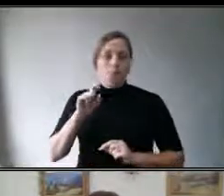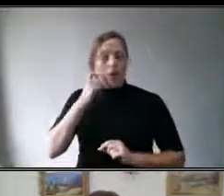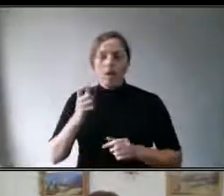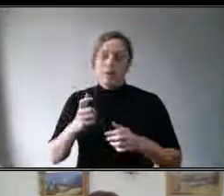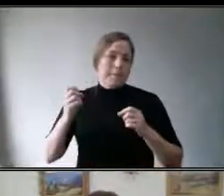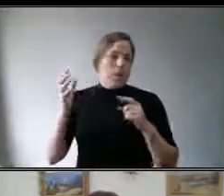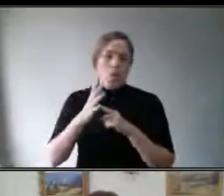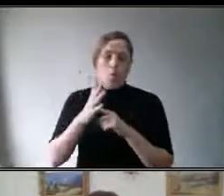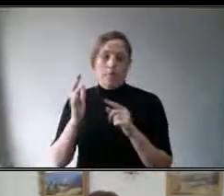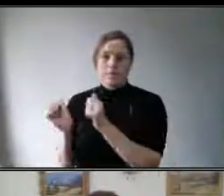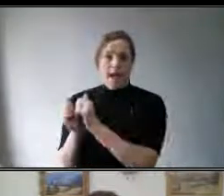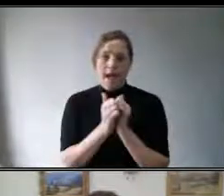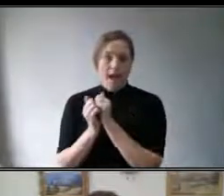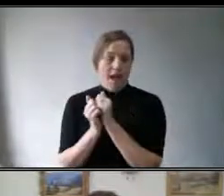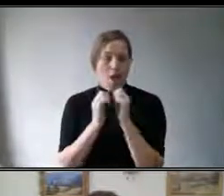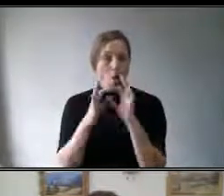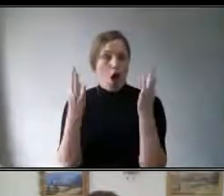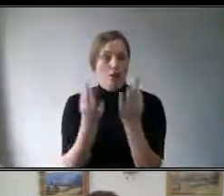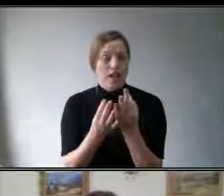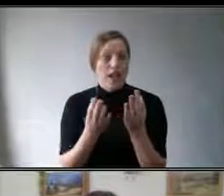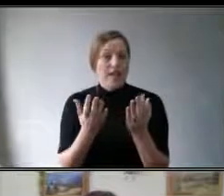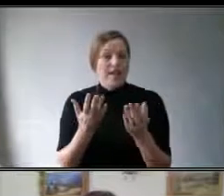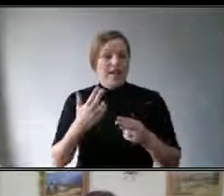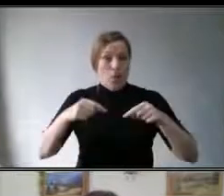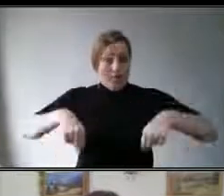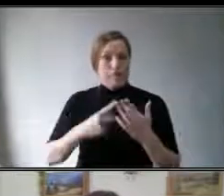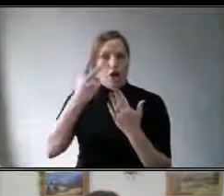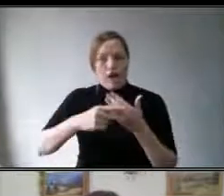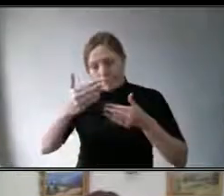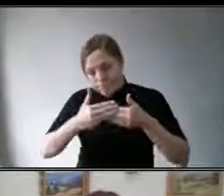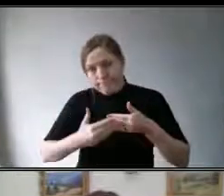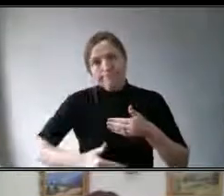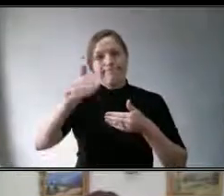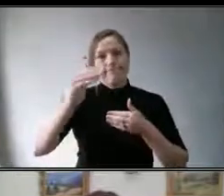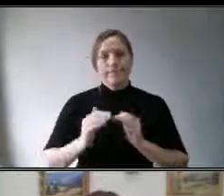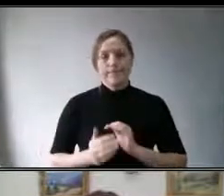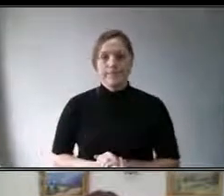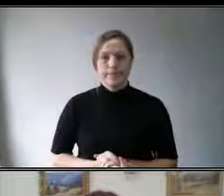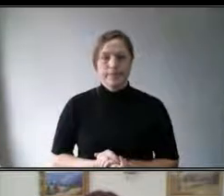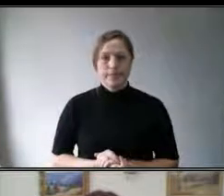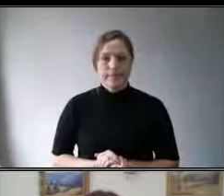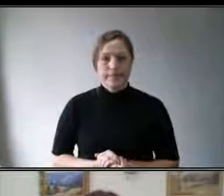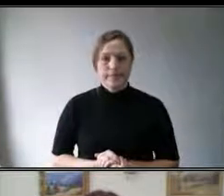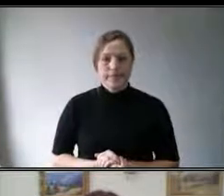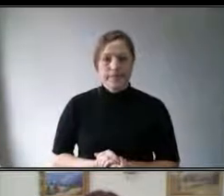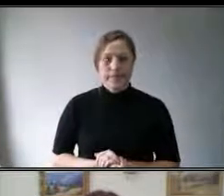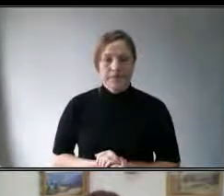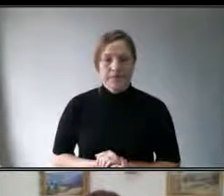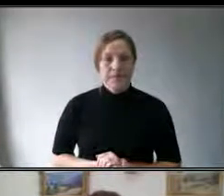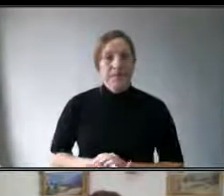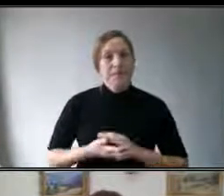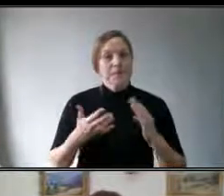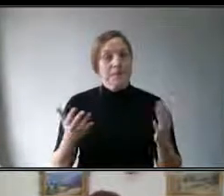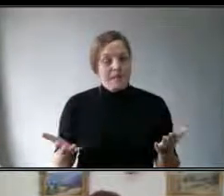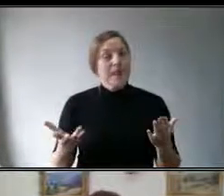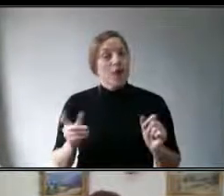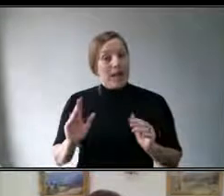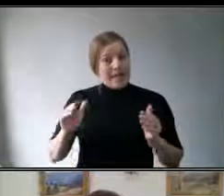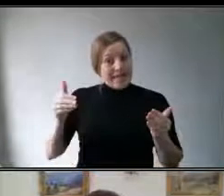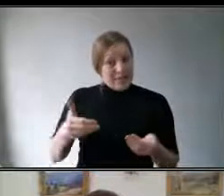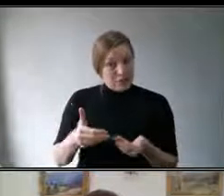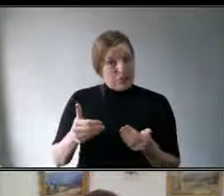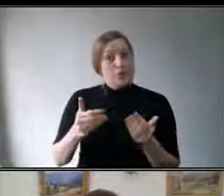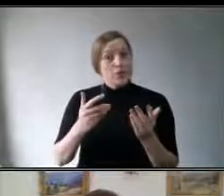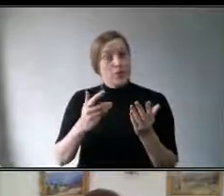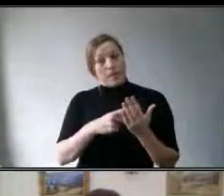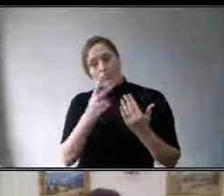organisation for this program going forward so to introduce the program to you briefly and i know